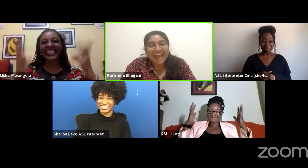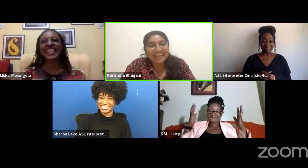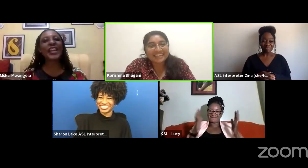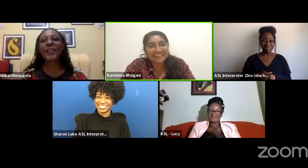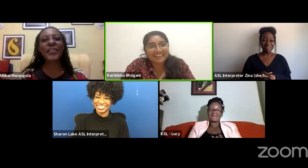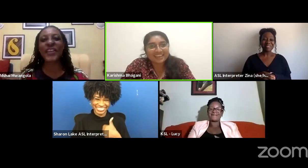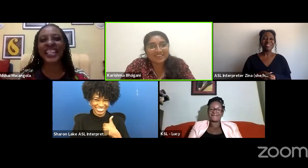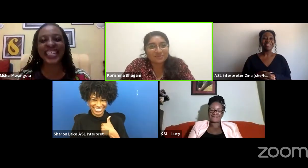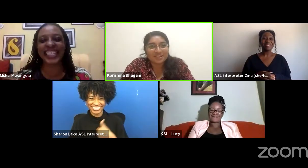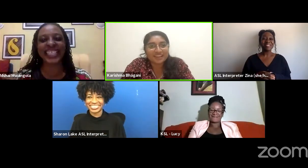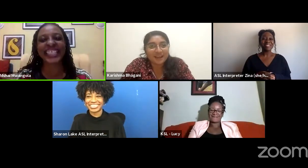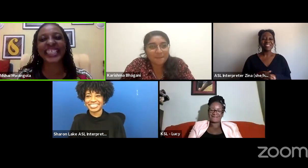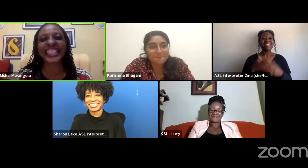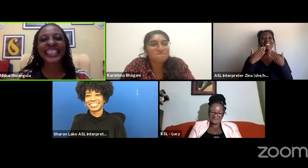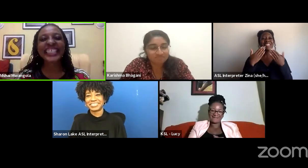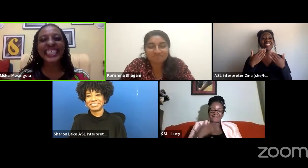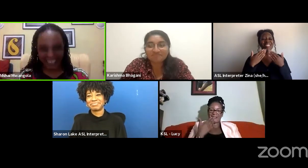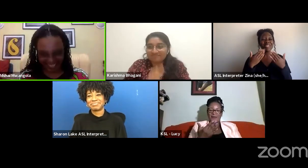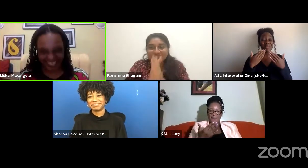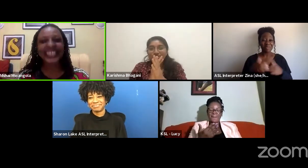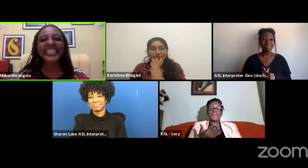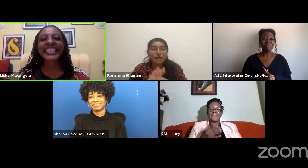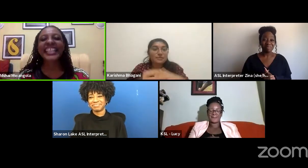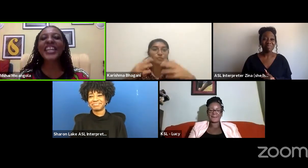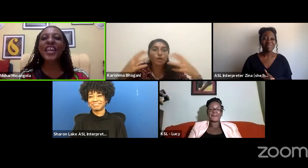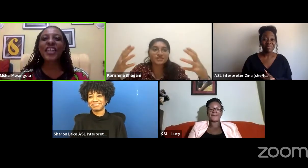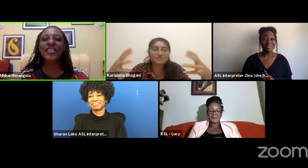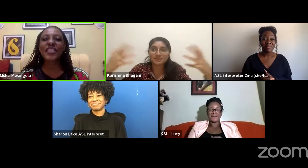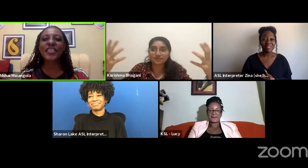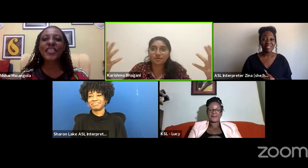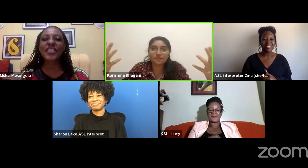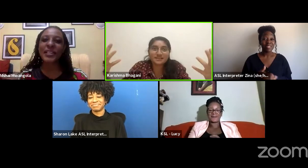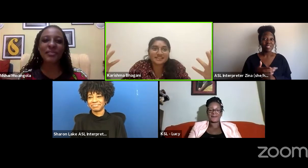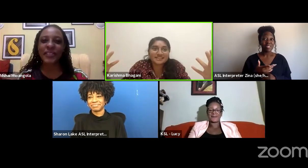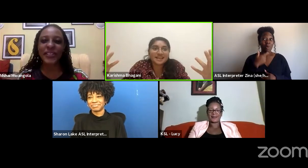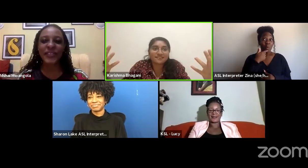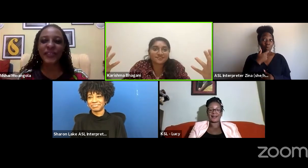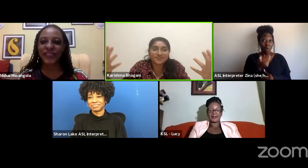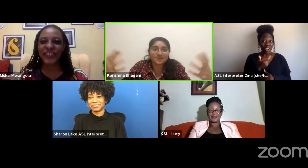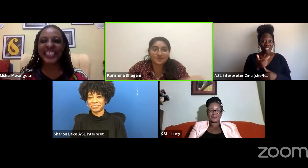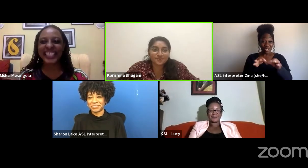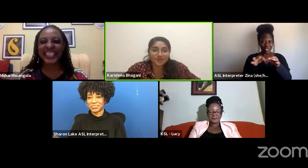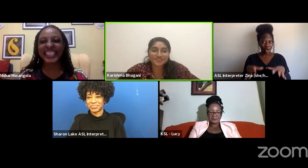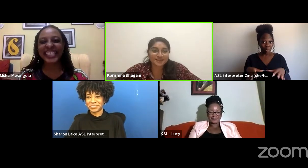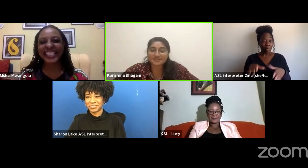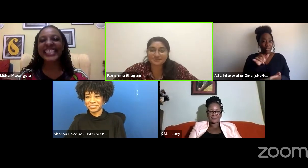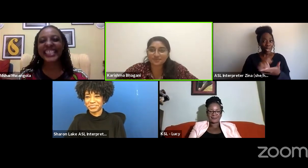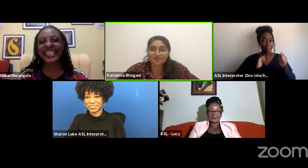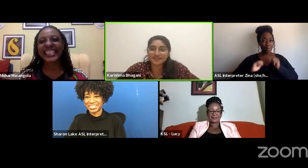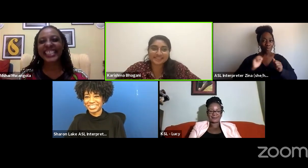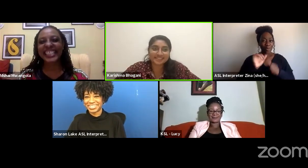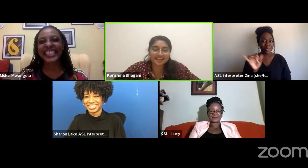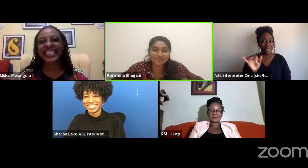And thank you so much to So I've been watching them as a performance in itself, watching them as a performance in itself,